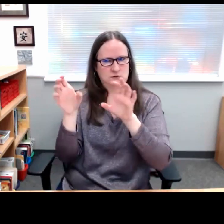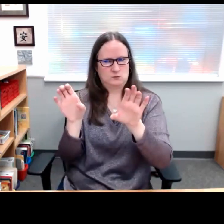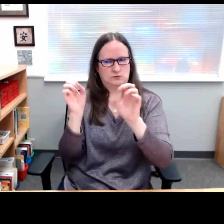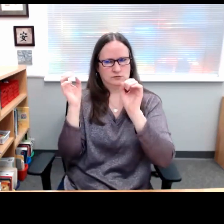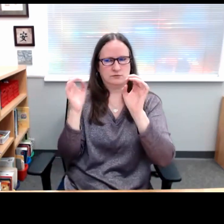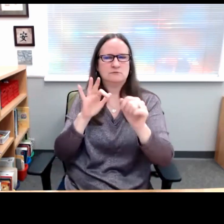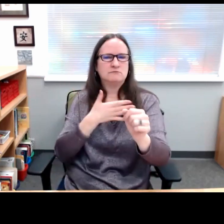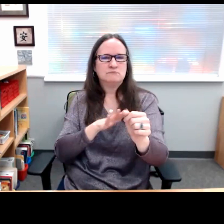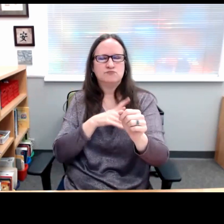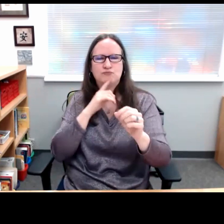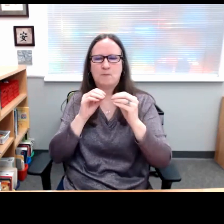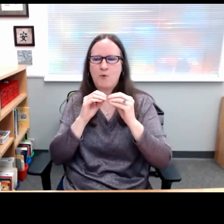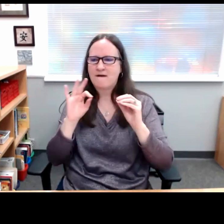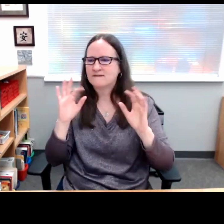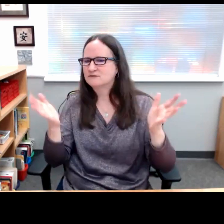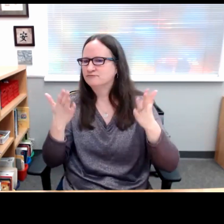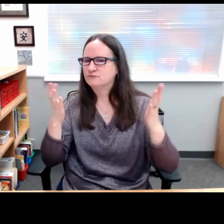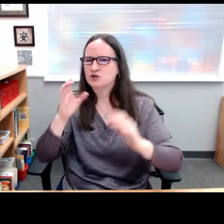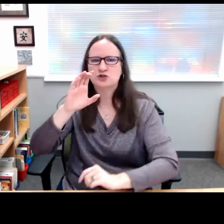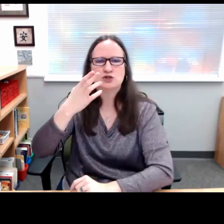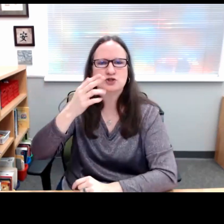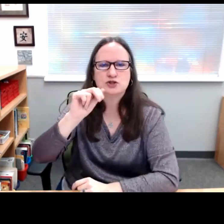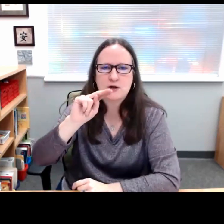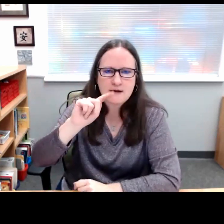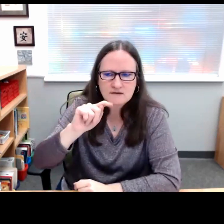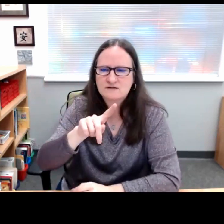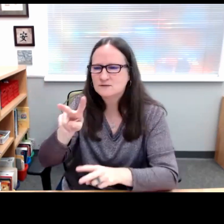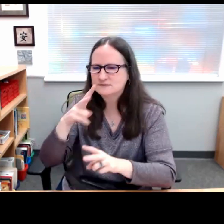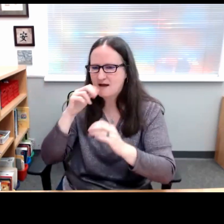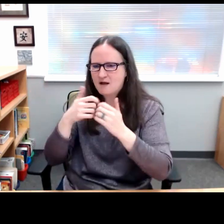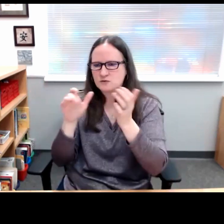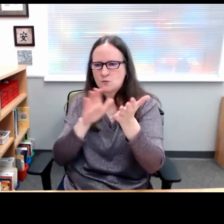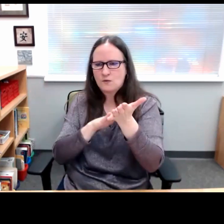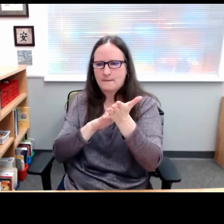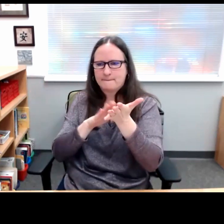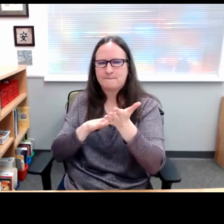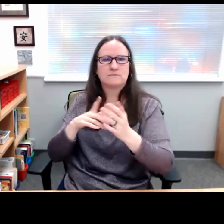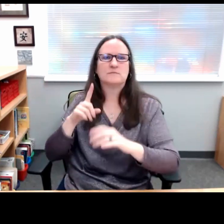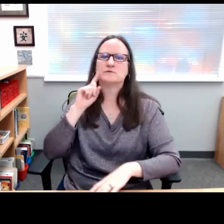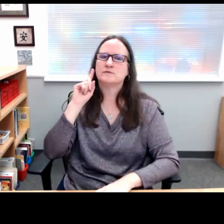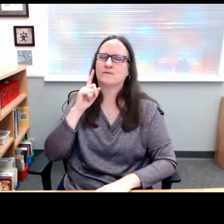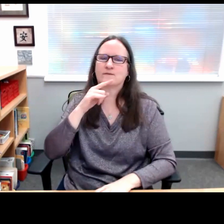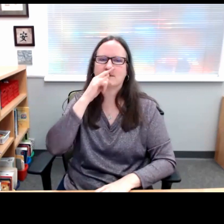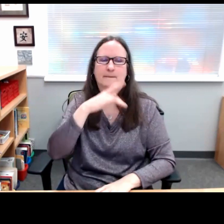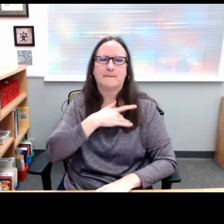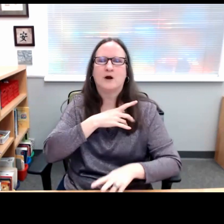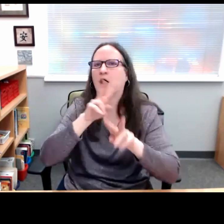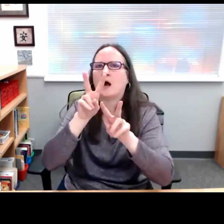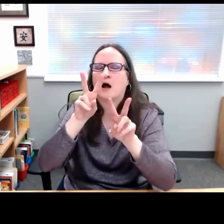for that. And so it gives you an idea of the types of chants and things that they use when they're